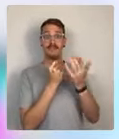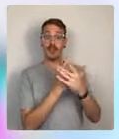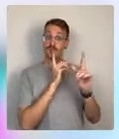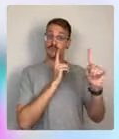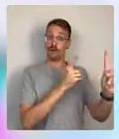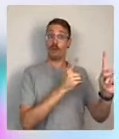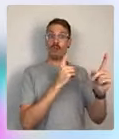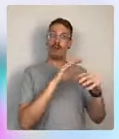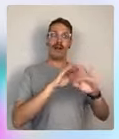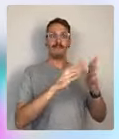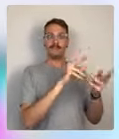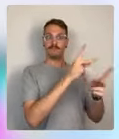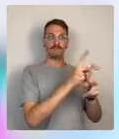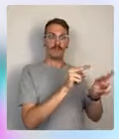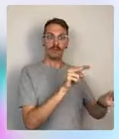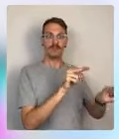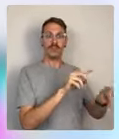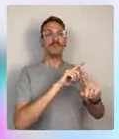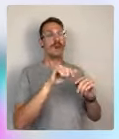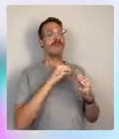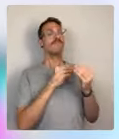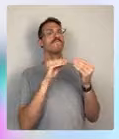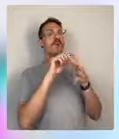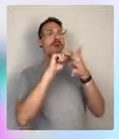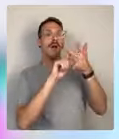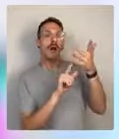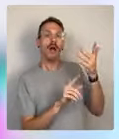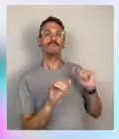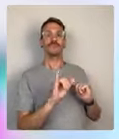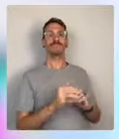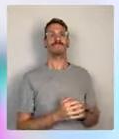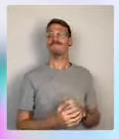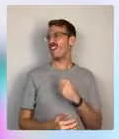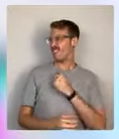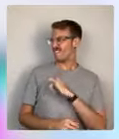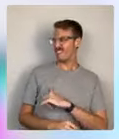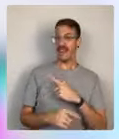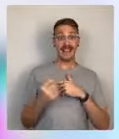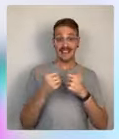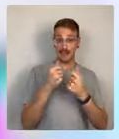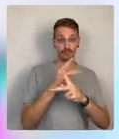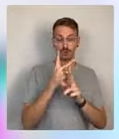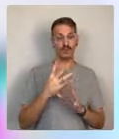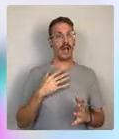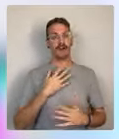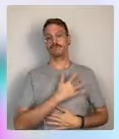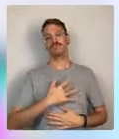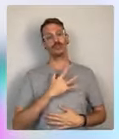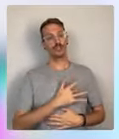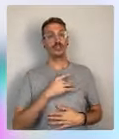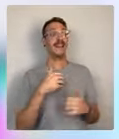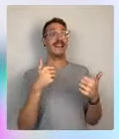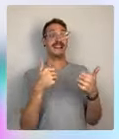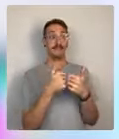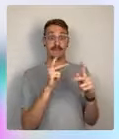obviously the main goal is moderation, but they've had significant impact beyond that. I love it, as a Game Producer, I'm so appreciative